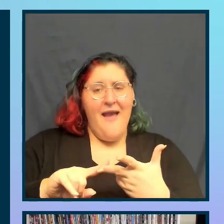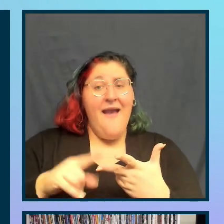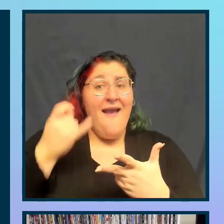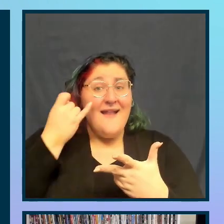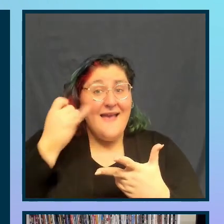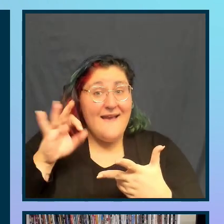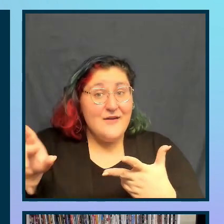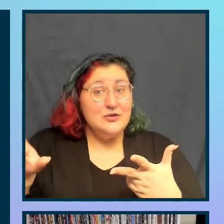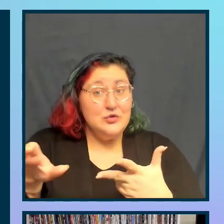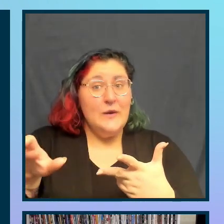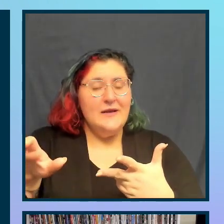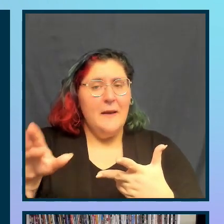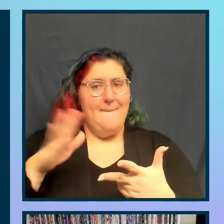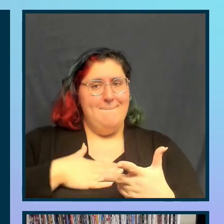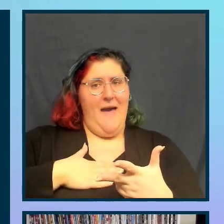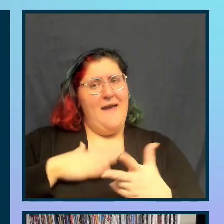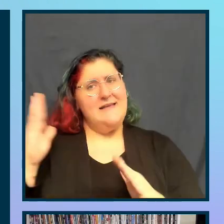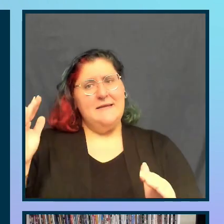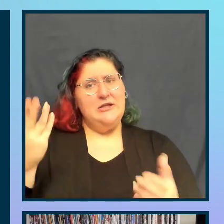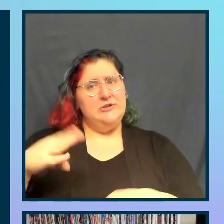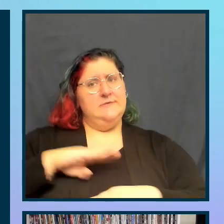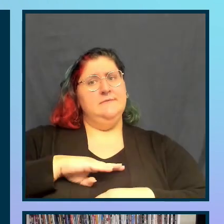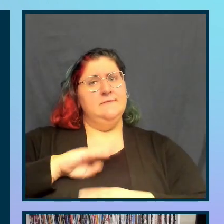So let's switch back over to Android and testing in the Android Emulator.